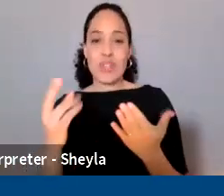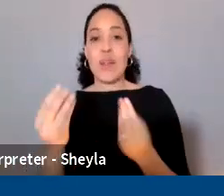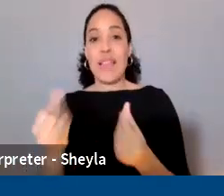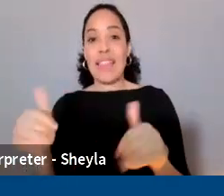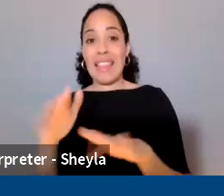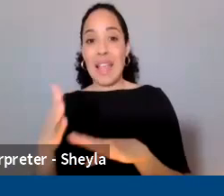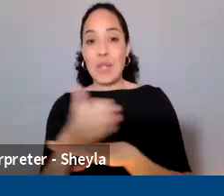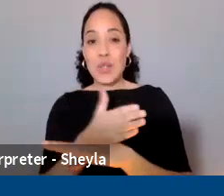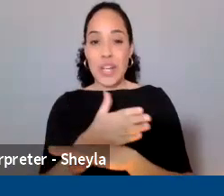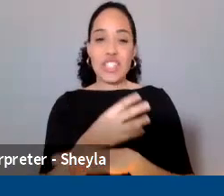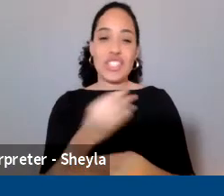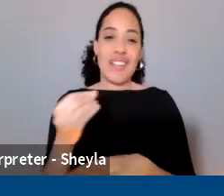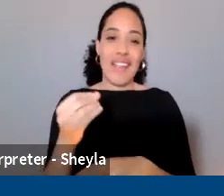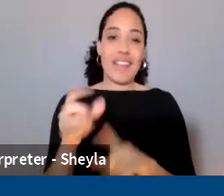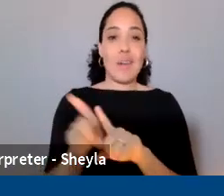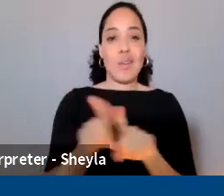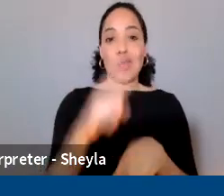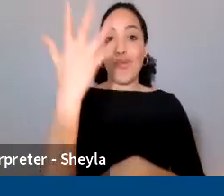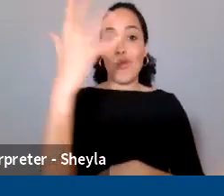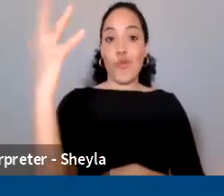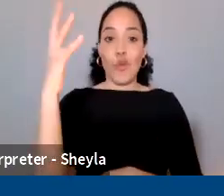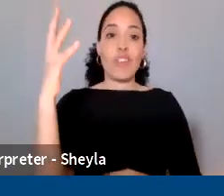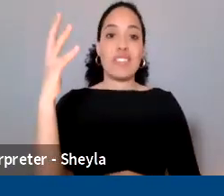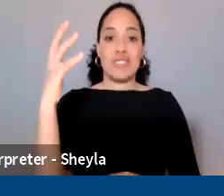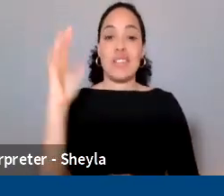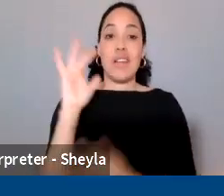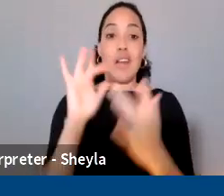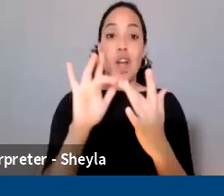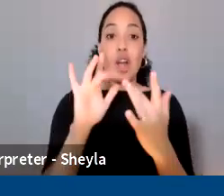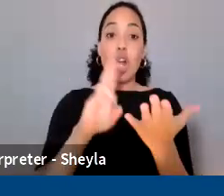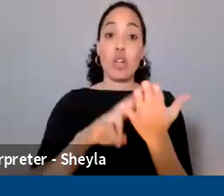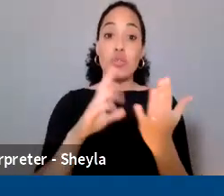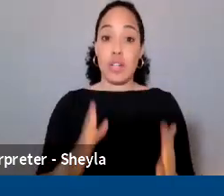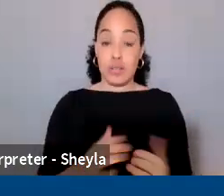um forestry contractors associated with the Colorado State Forest Service so it's basically